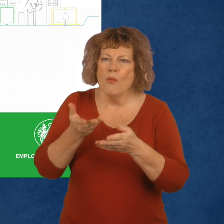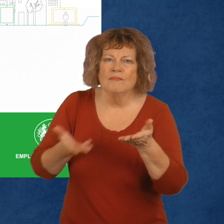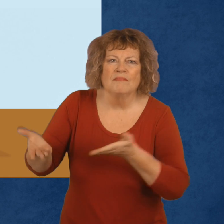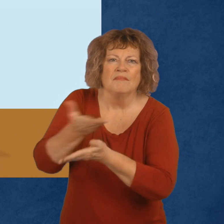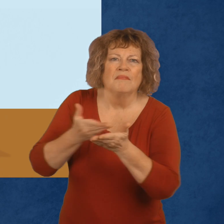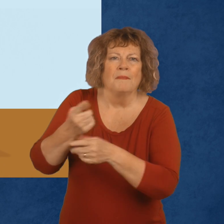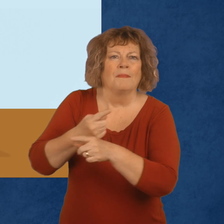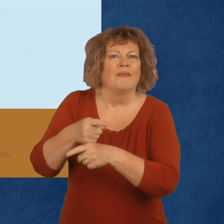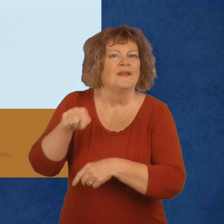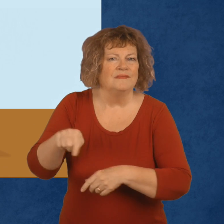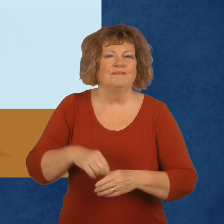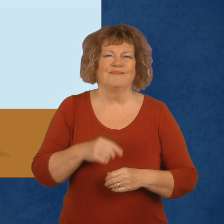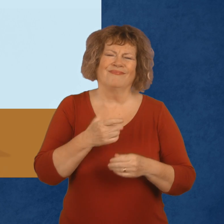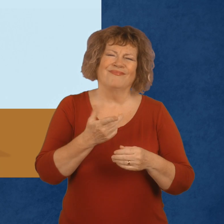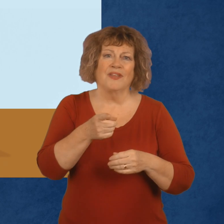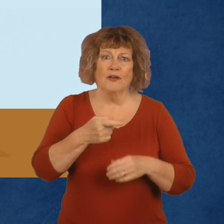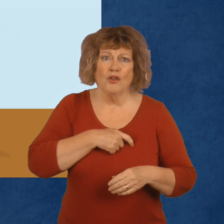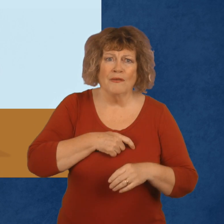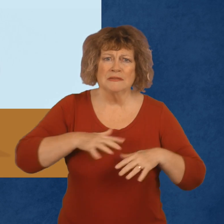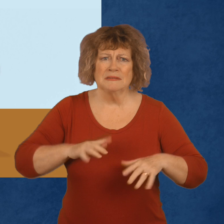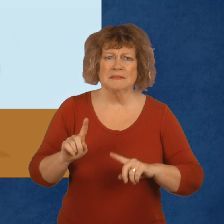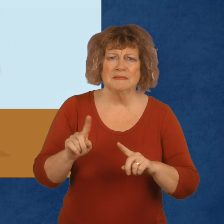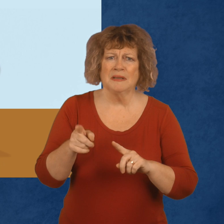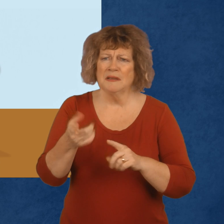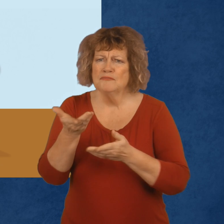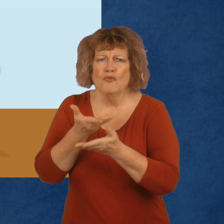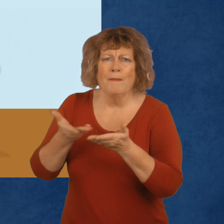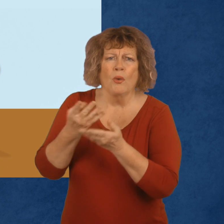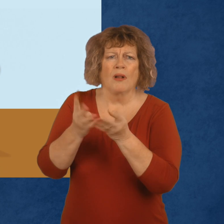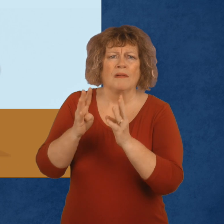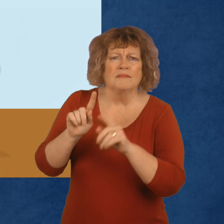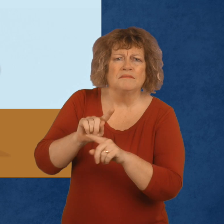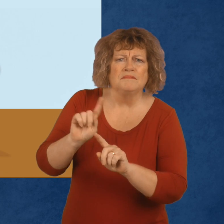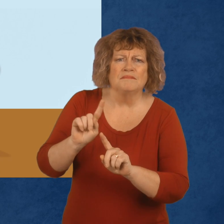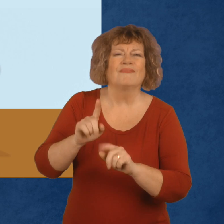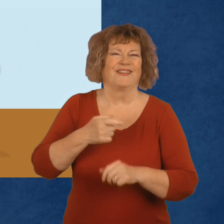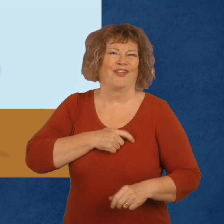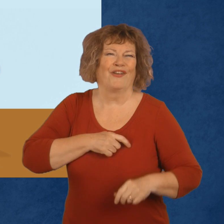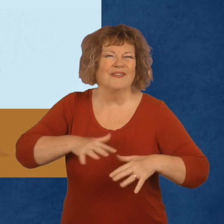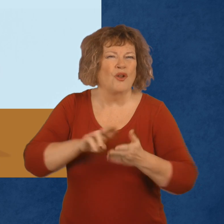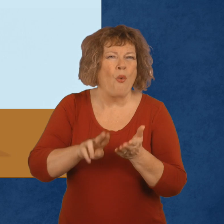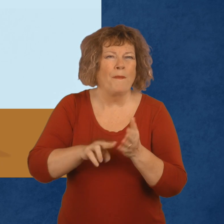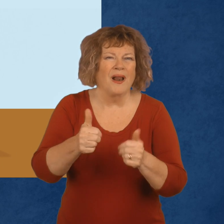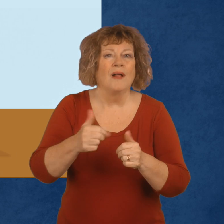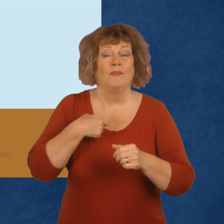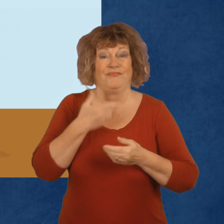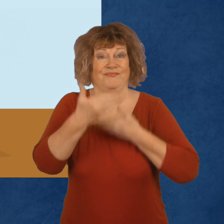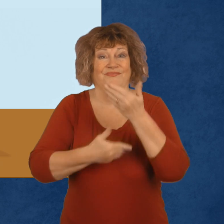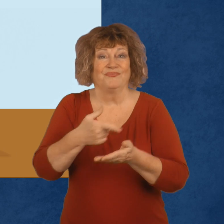It's normal to feel nervous or anxious about tribunal hearings. We have created this short film to help you prepare.